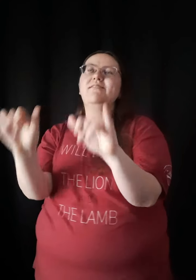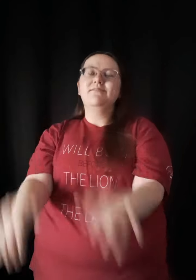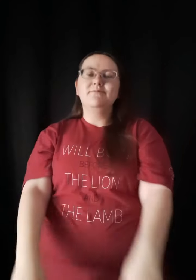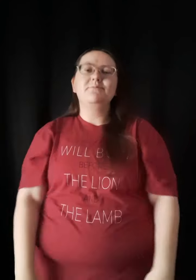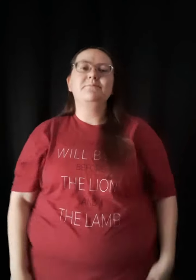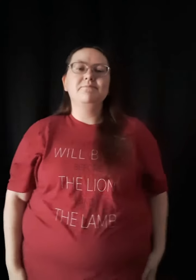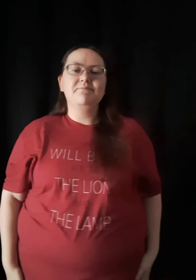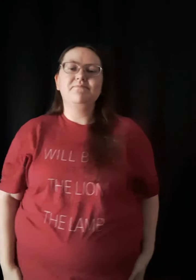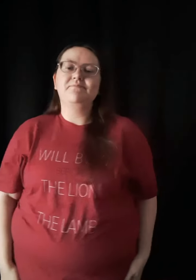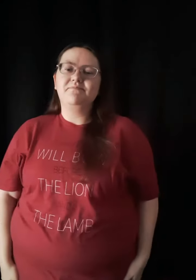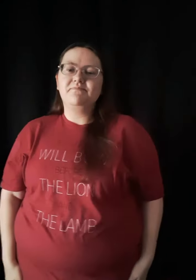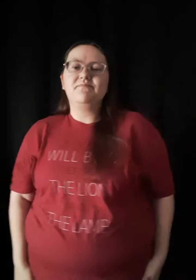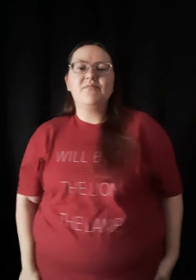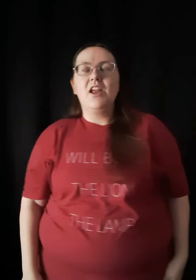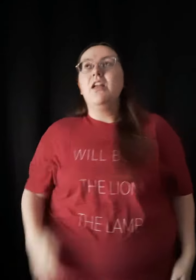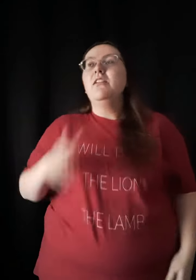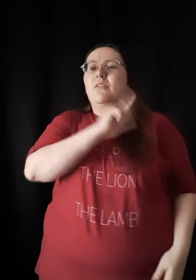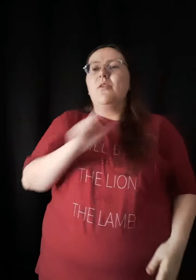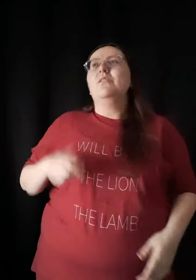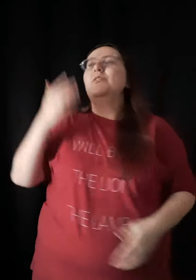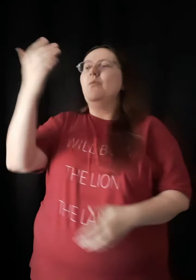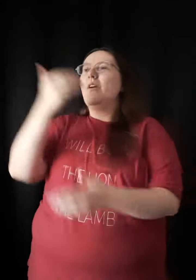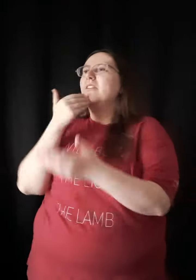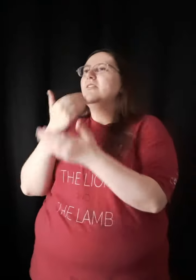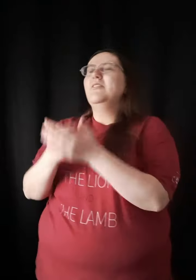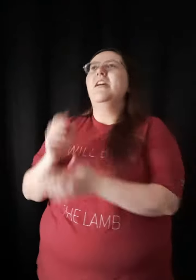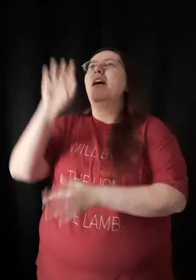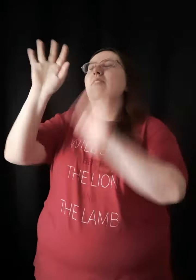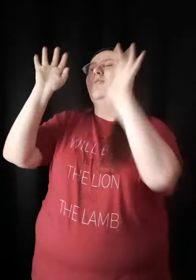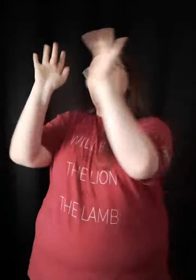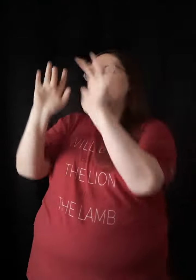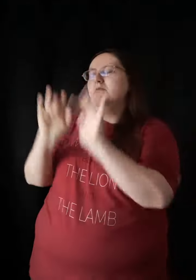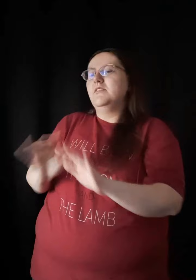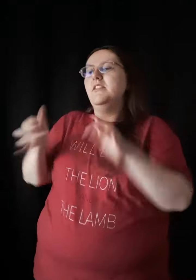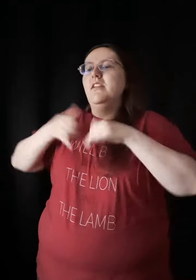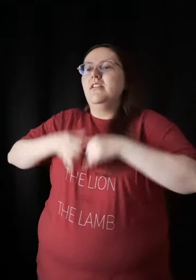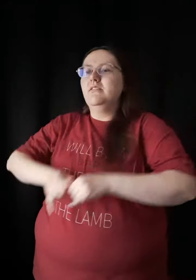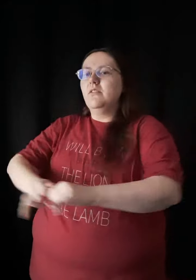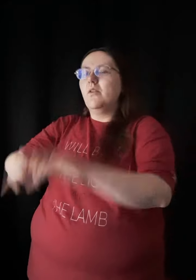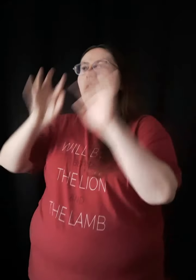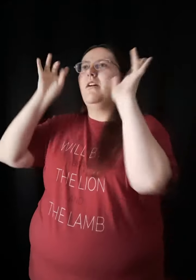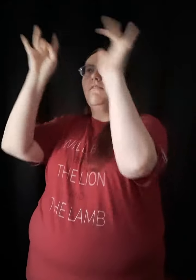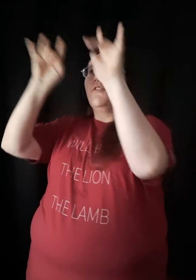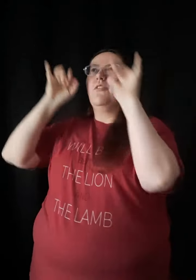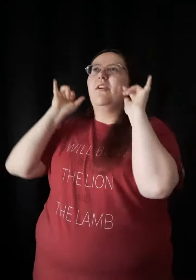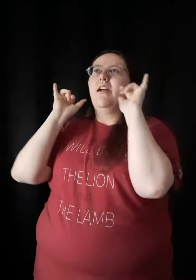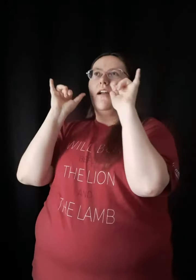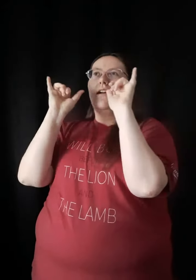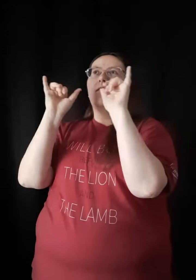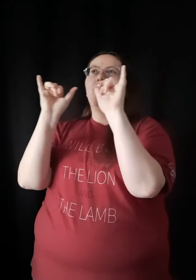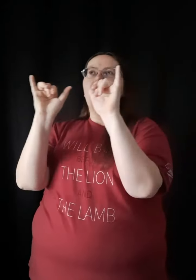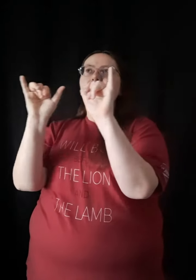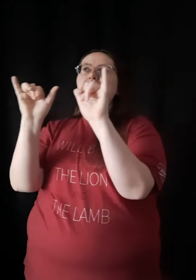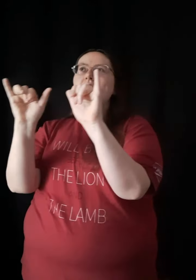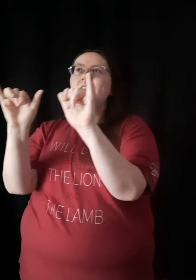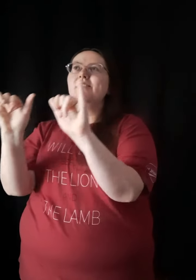[Singer] I'm looking at a generation who knows how good he is. Lord, You are good and your mercy endureth forever